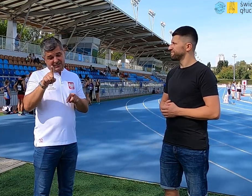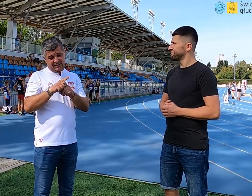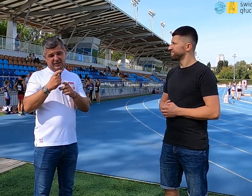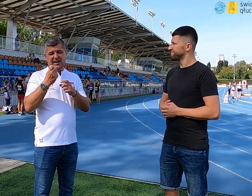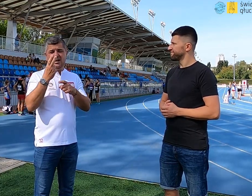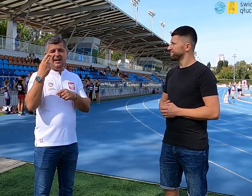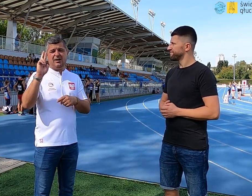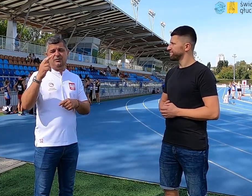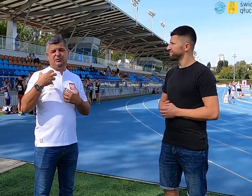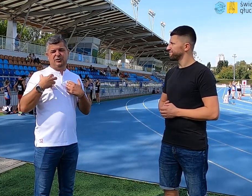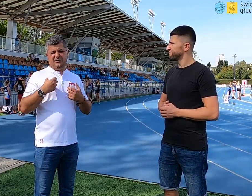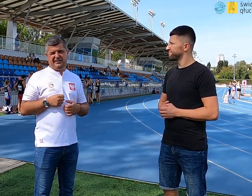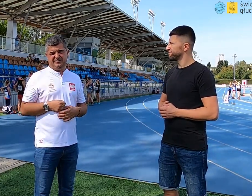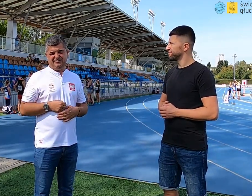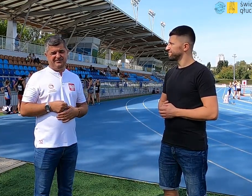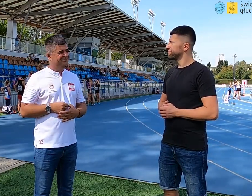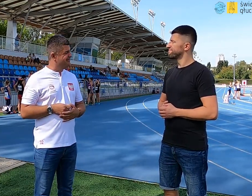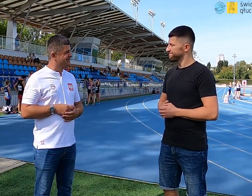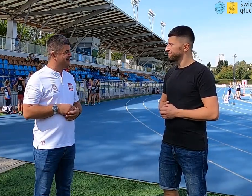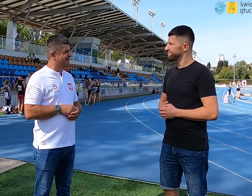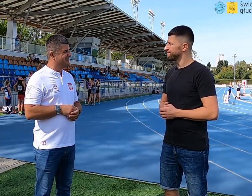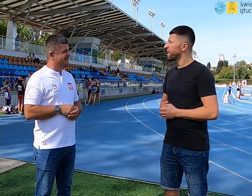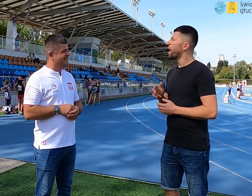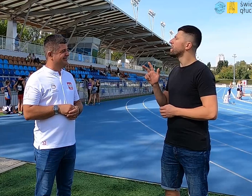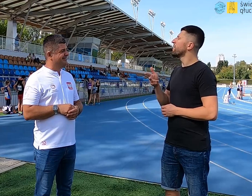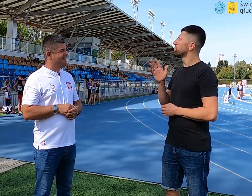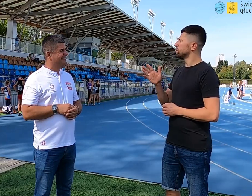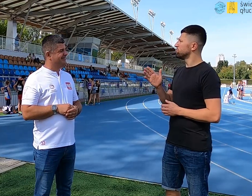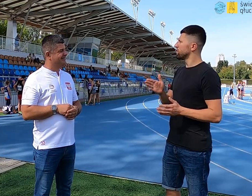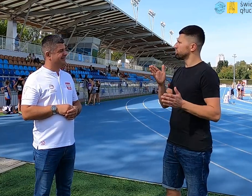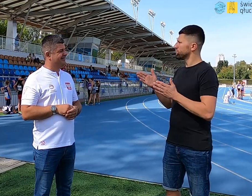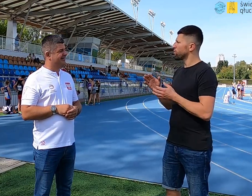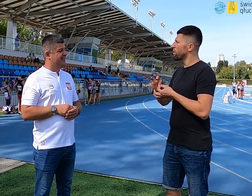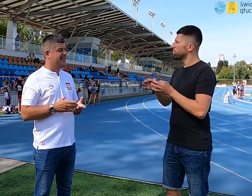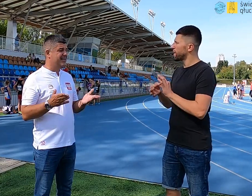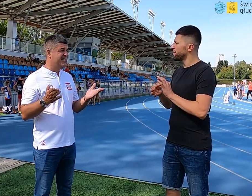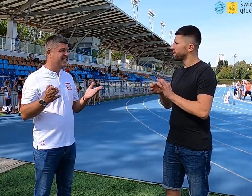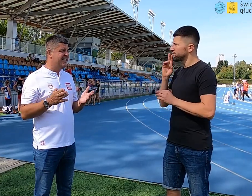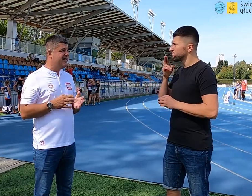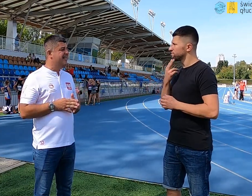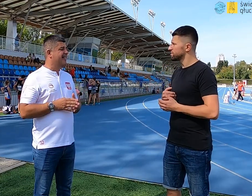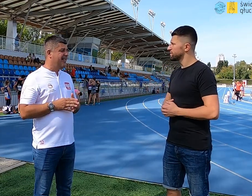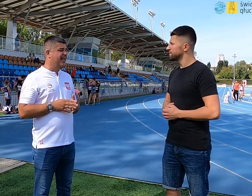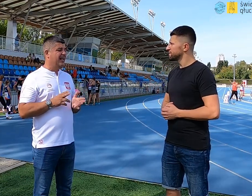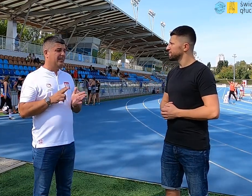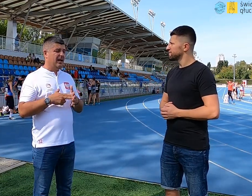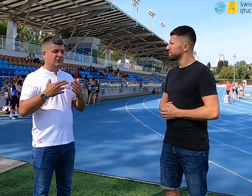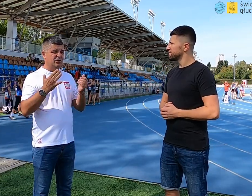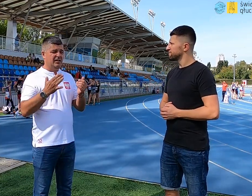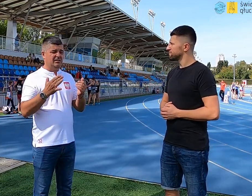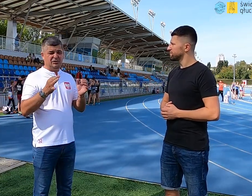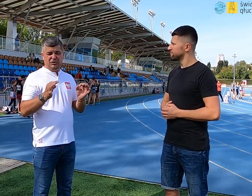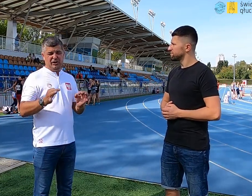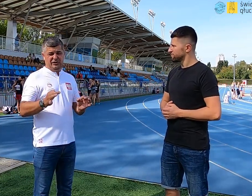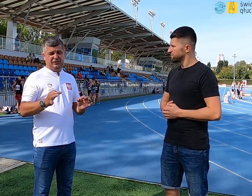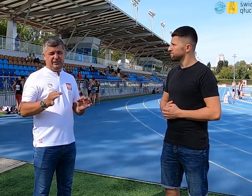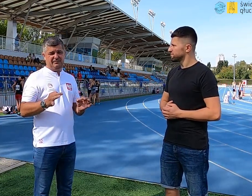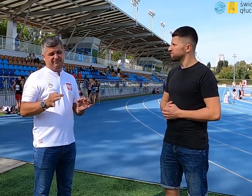but also to beat their personal best records. When will the Deaf Olympic Games take place? As of today, the ICSD